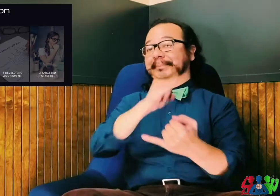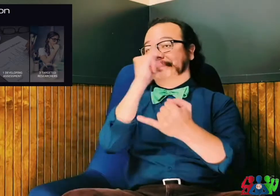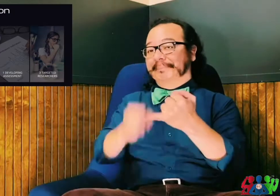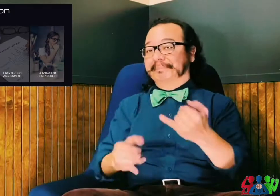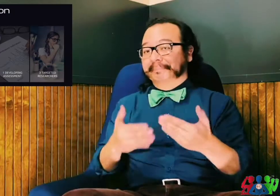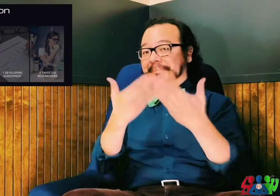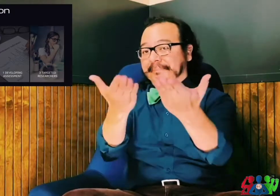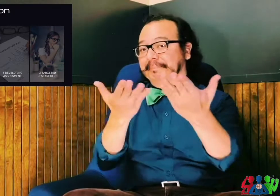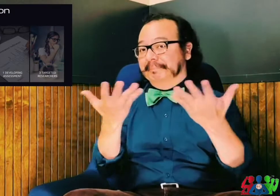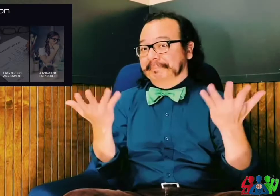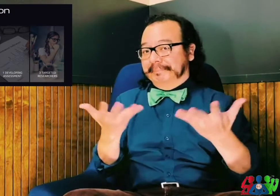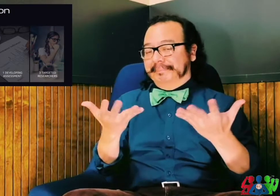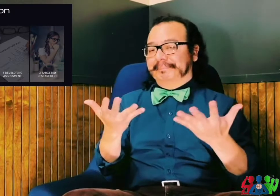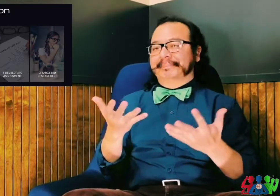The conclude of this presentation is going to...